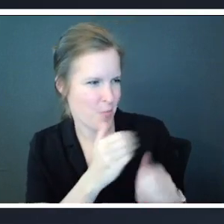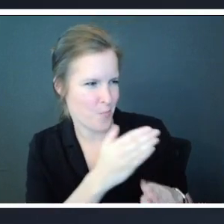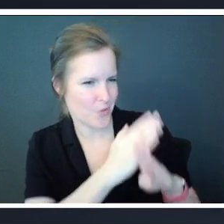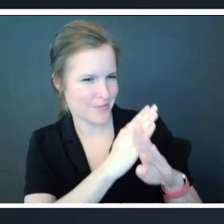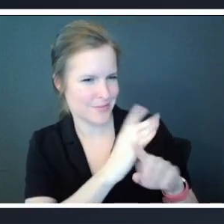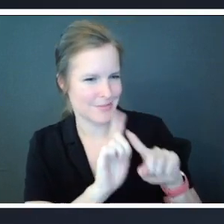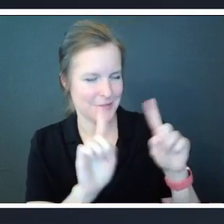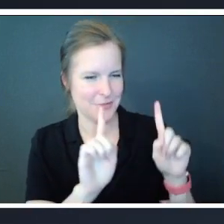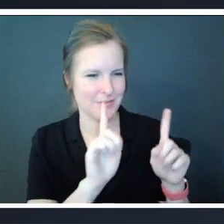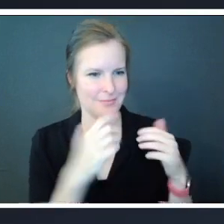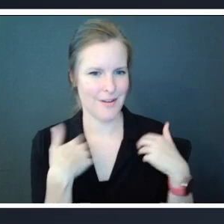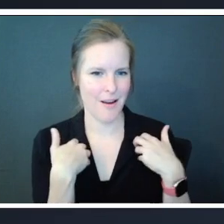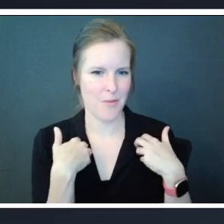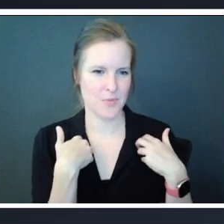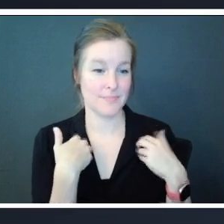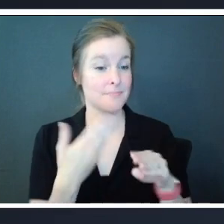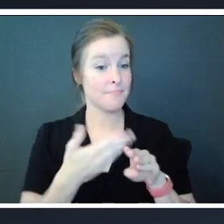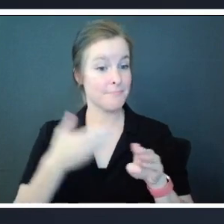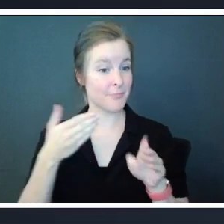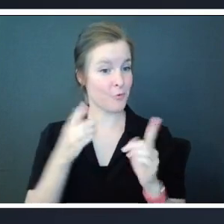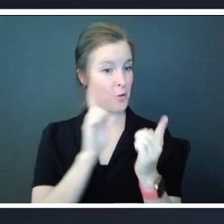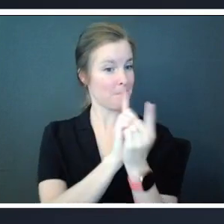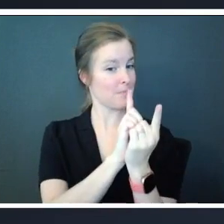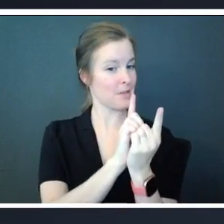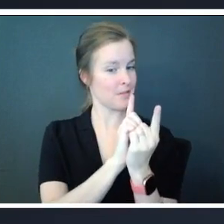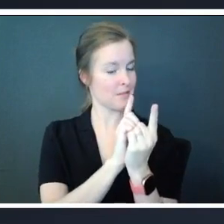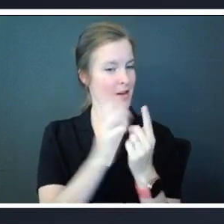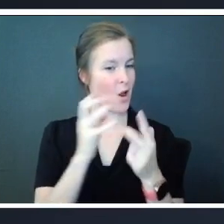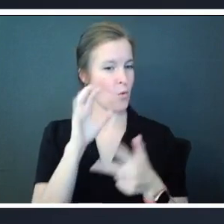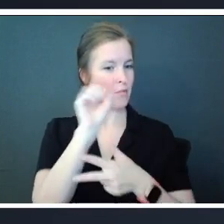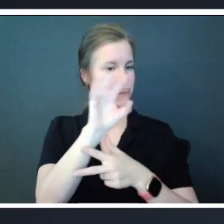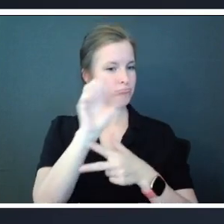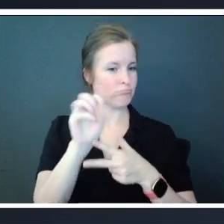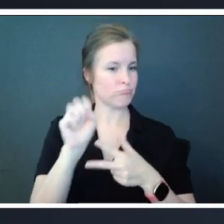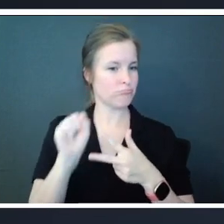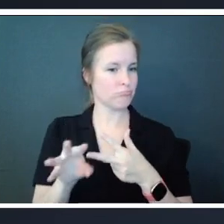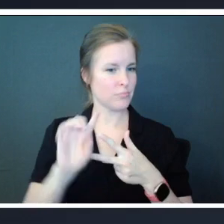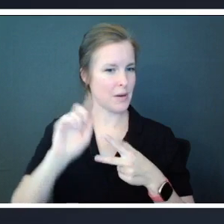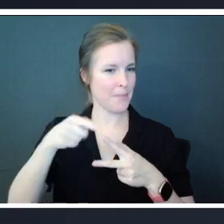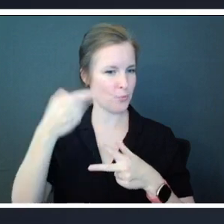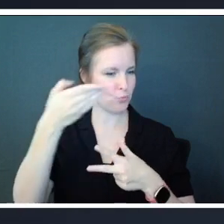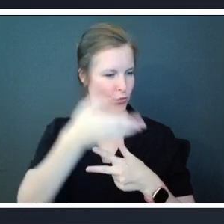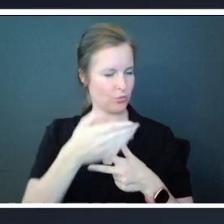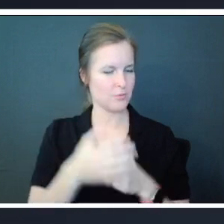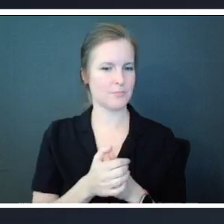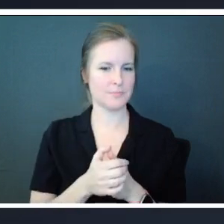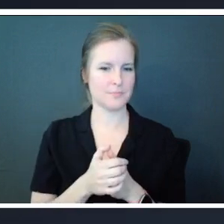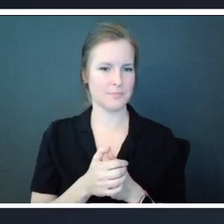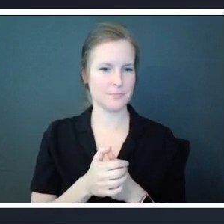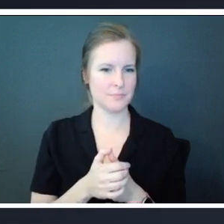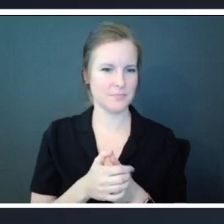her, there are three things I can share about Mel and her careers -- and third she creates maps for